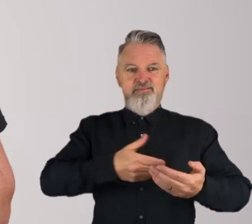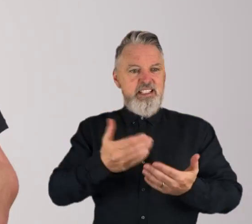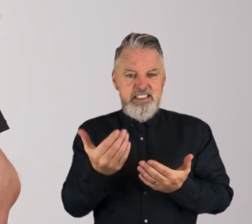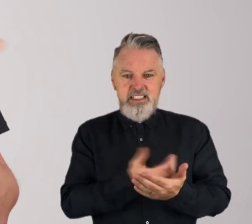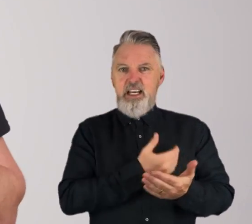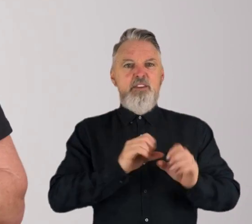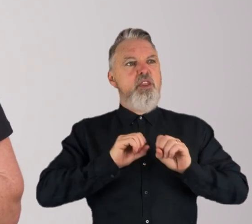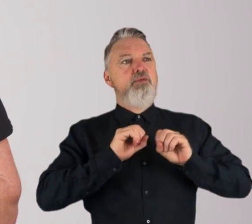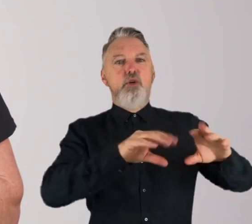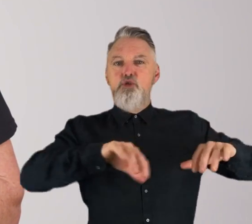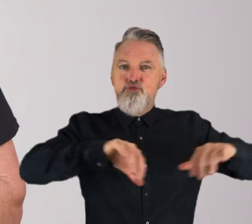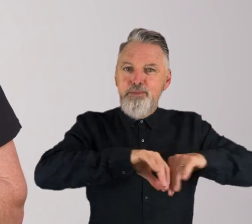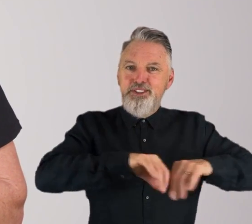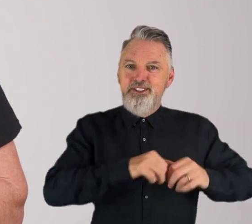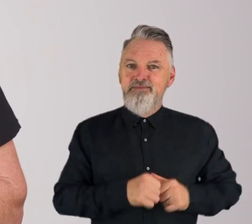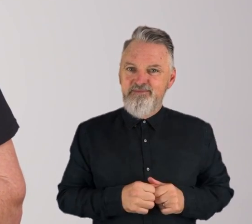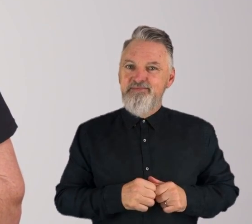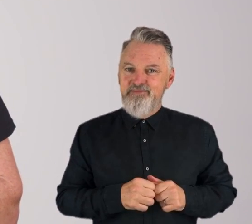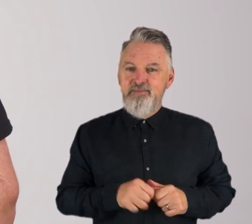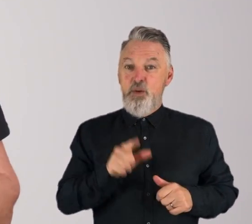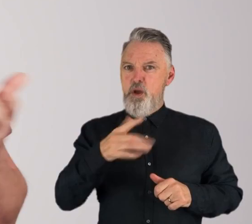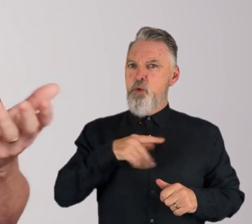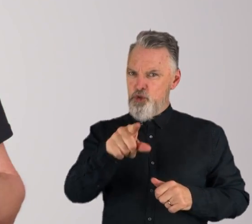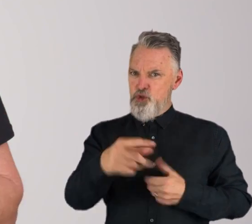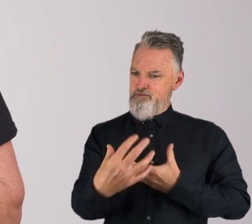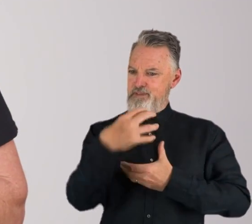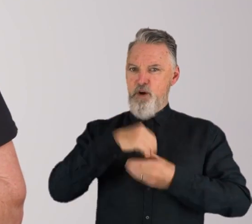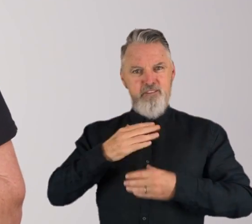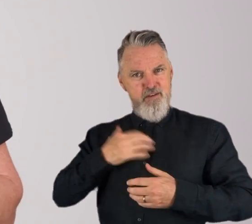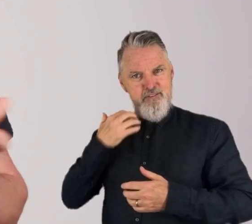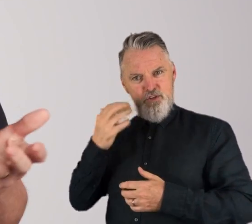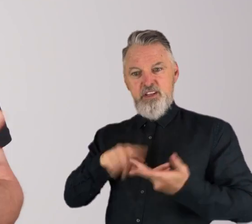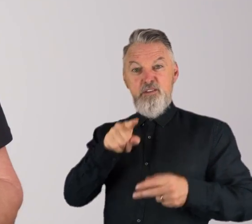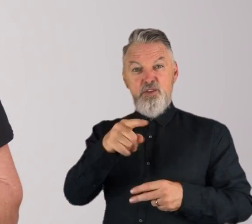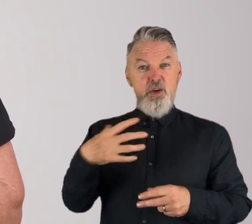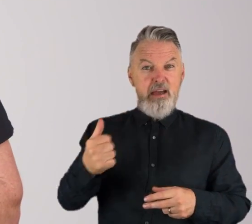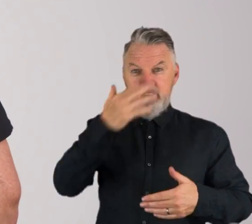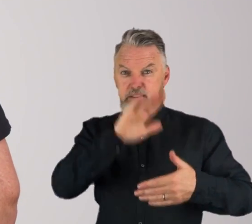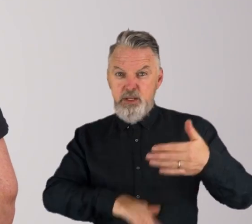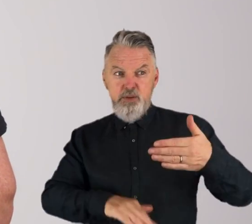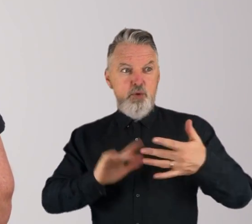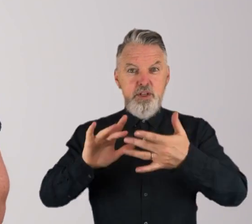We would like you to be part of the future of CPToys. If you have experience or networks in product distribution